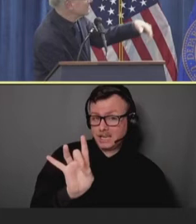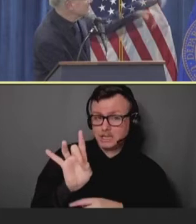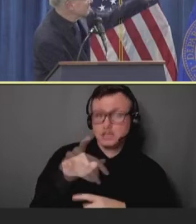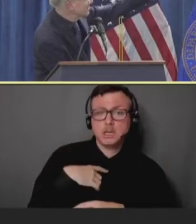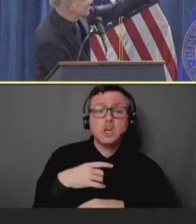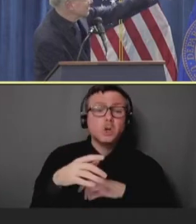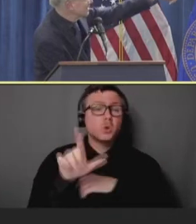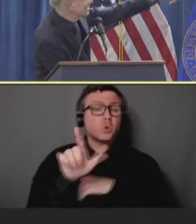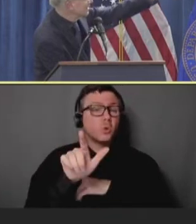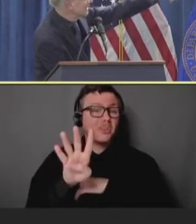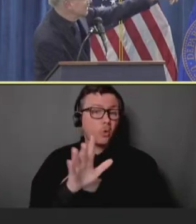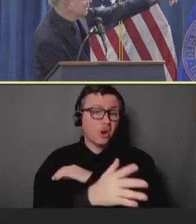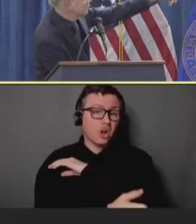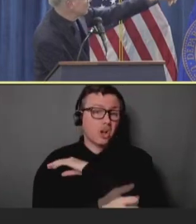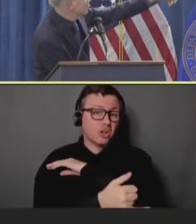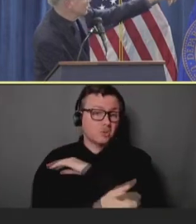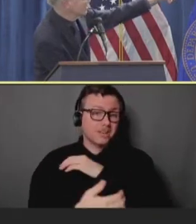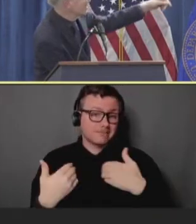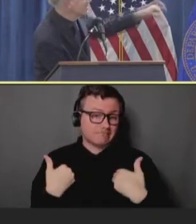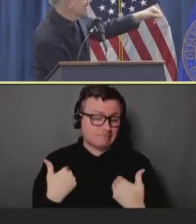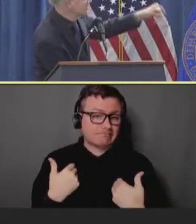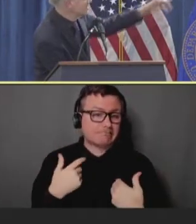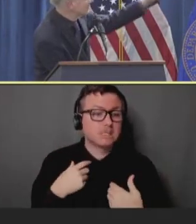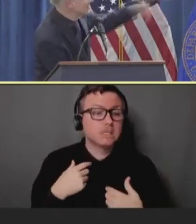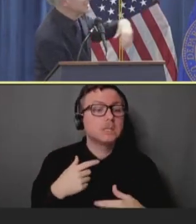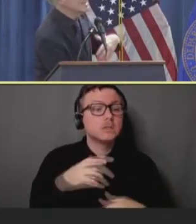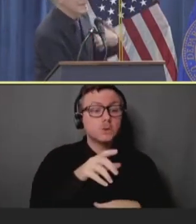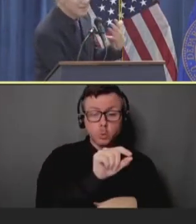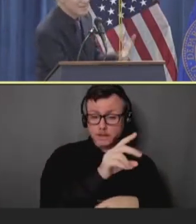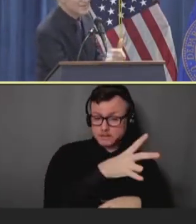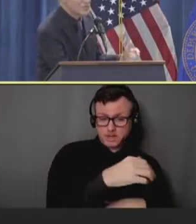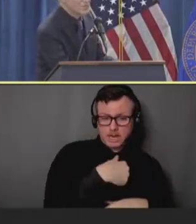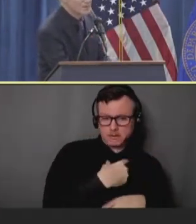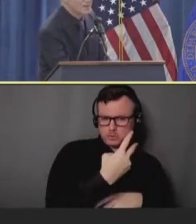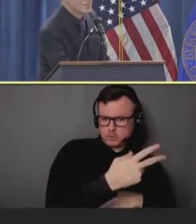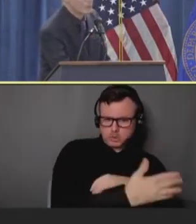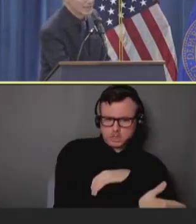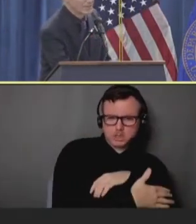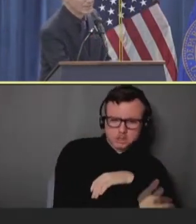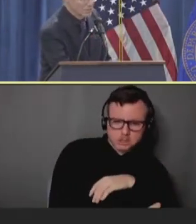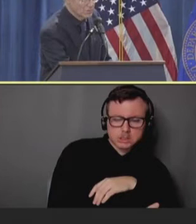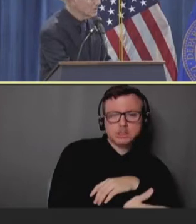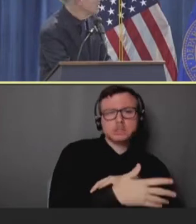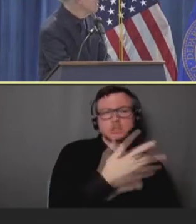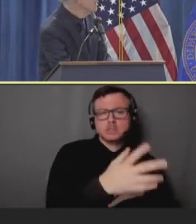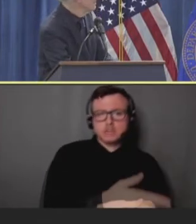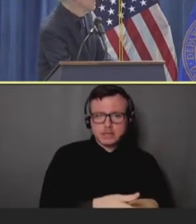As you can see, it had gotten down to two countries in 2017, things have sort of begun to break loose.